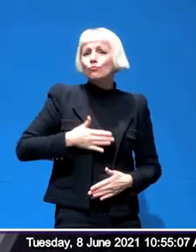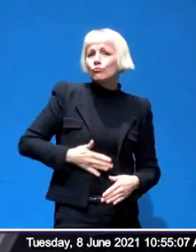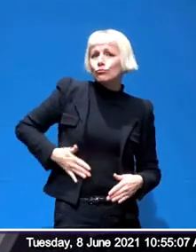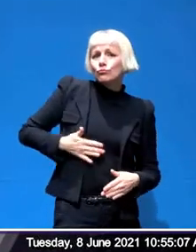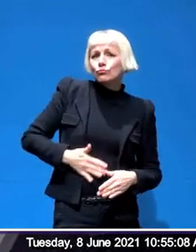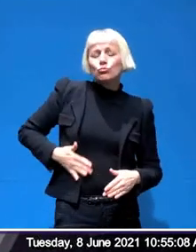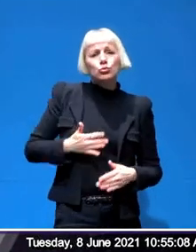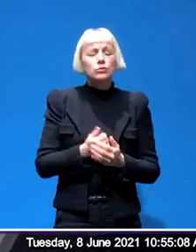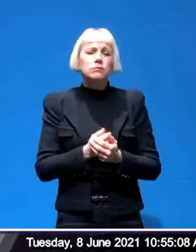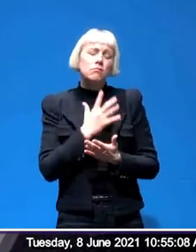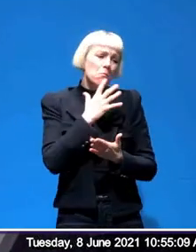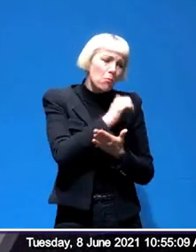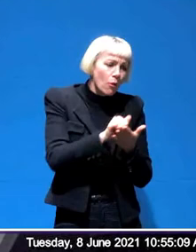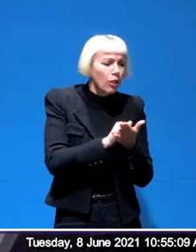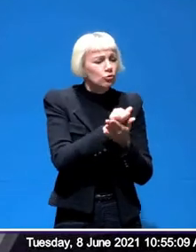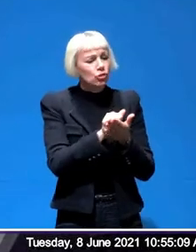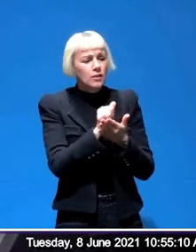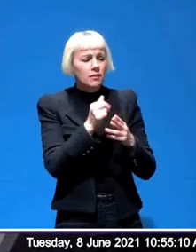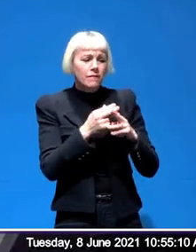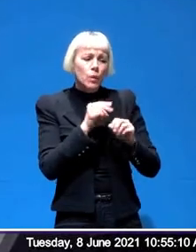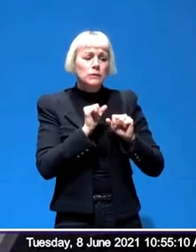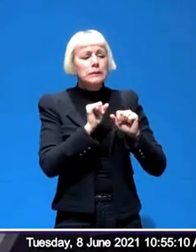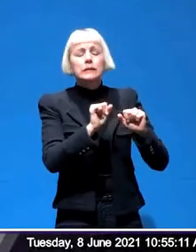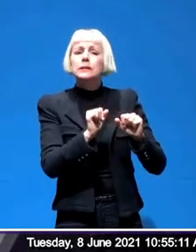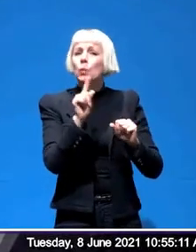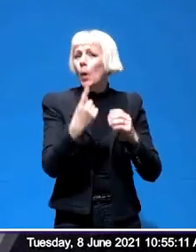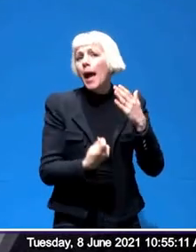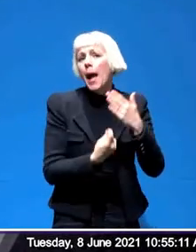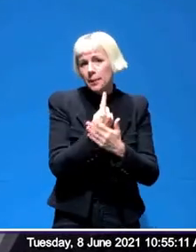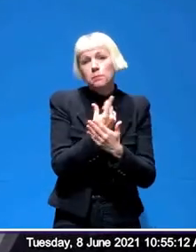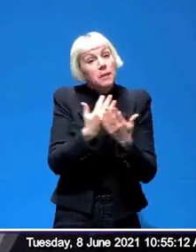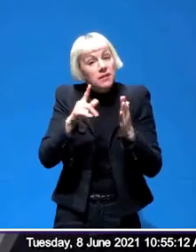Muriel apologised for what had happened to Daniel numerous times, although